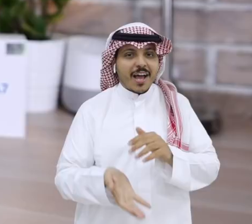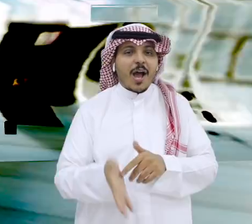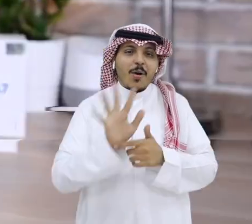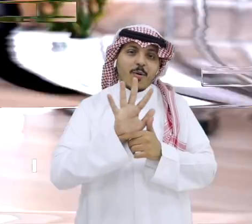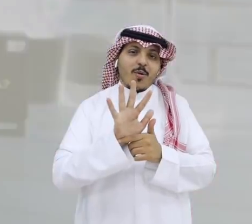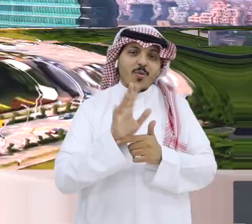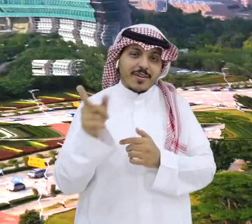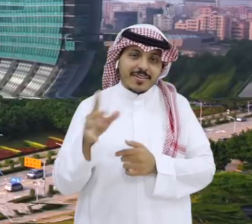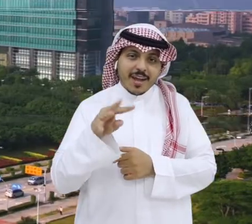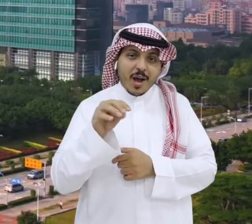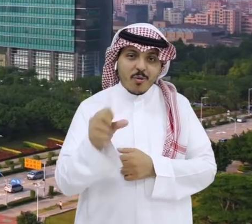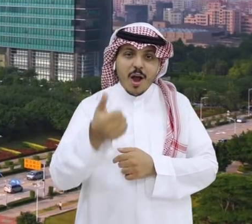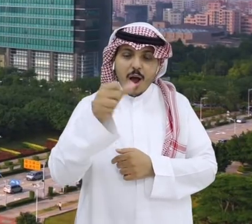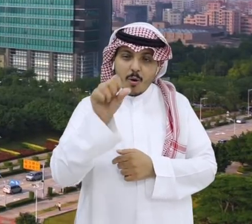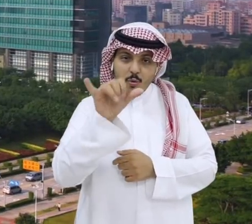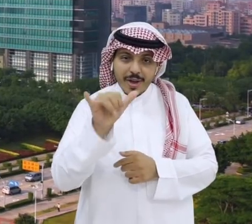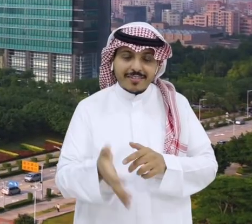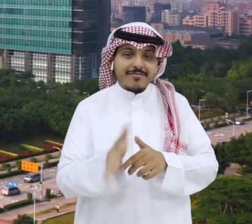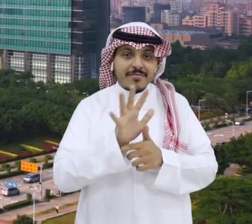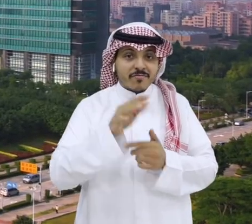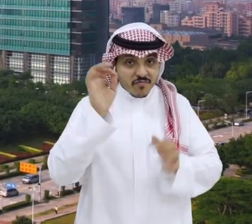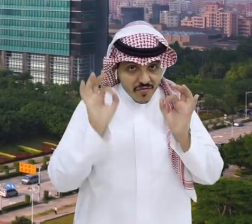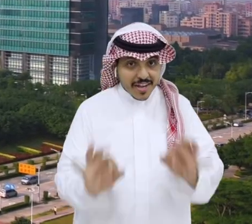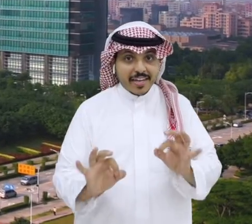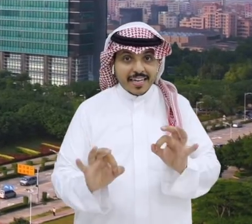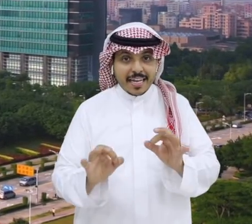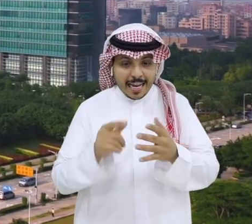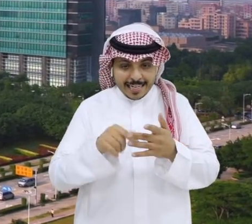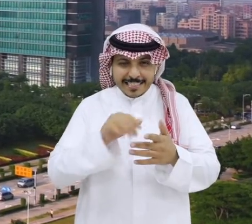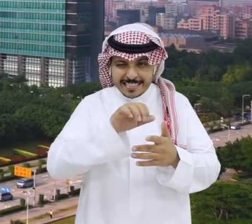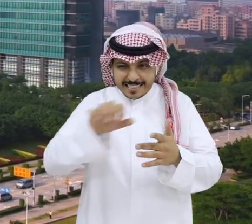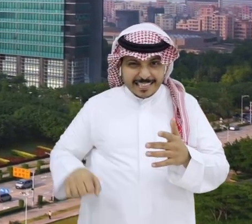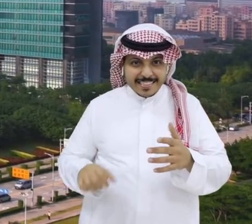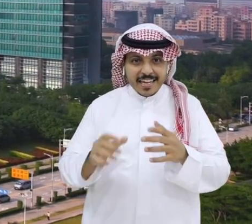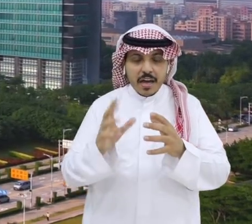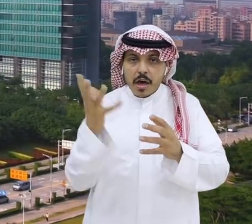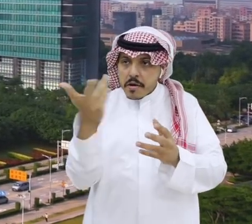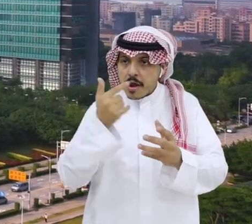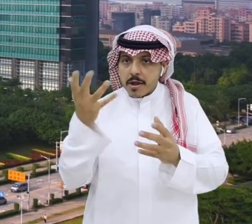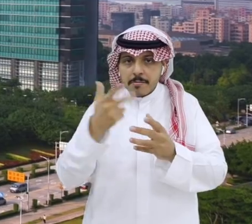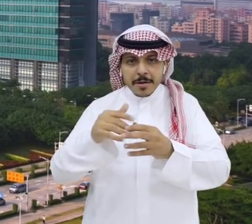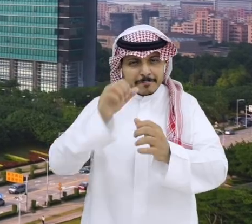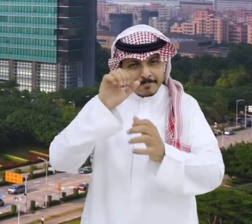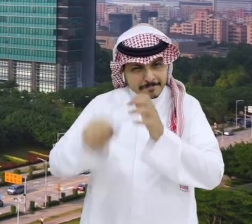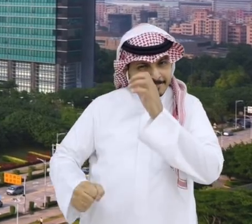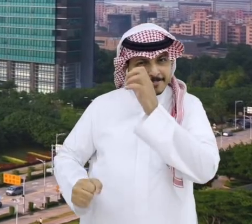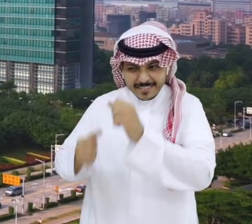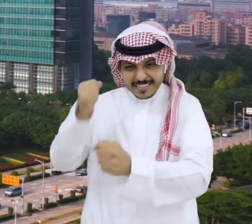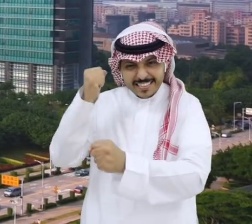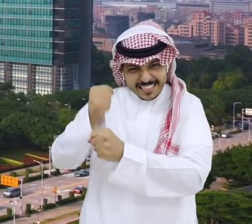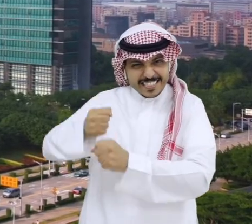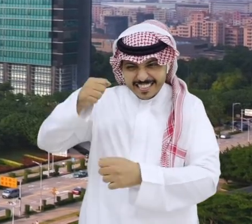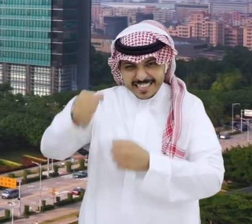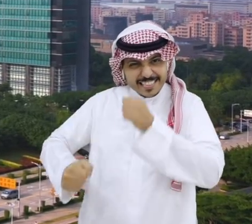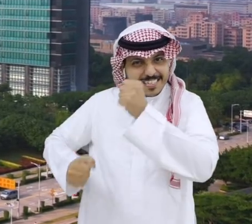It is Huawei company. Huawei are destroying all numbers and winning all the competitions this year.